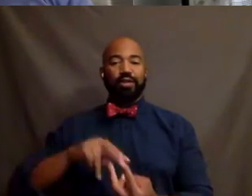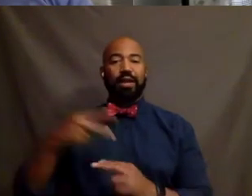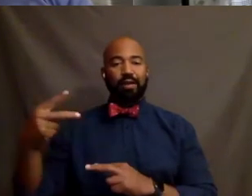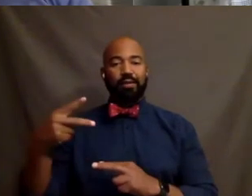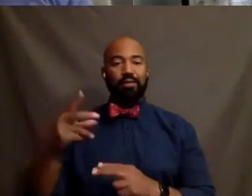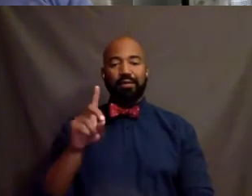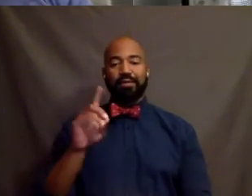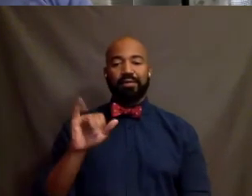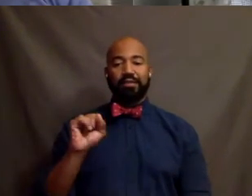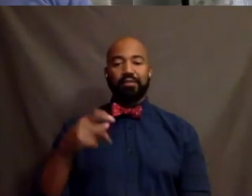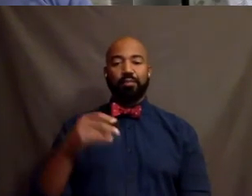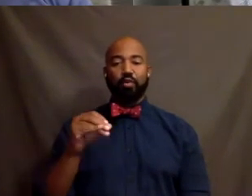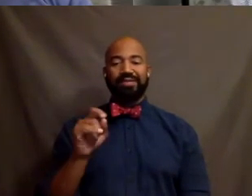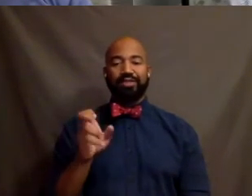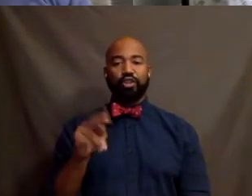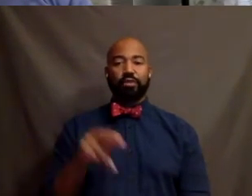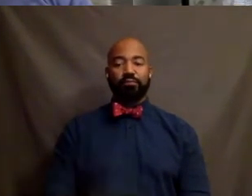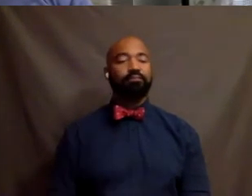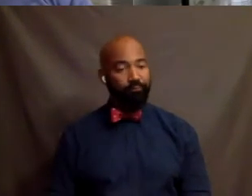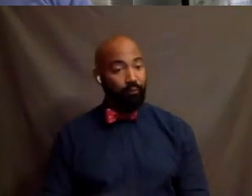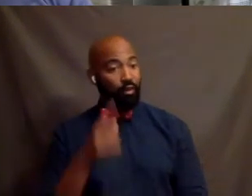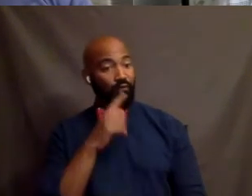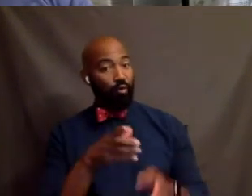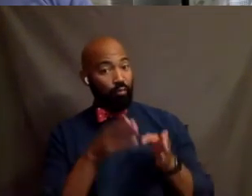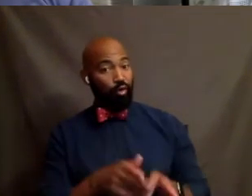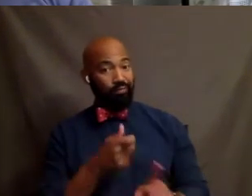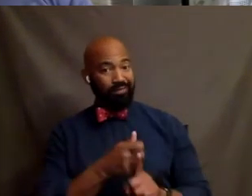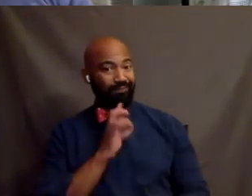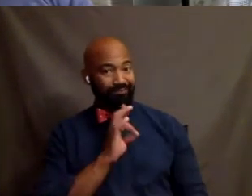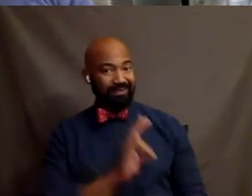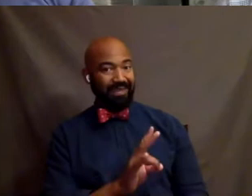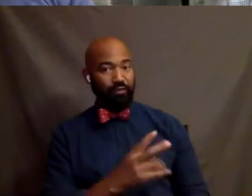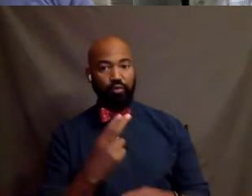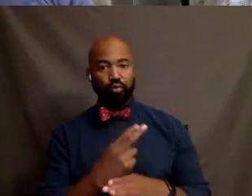we wouldn't necessarily use hormones at this stage. I would say that we would consider blockers